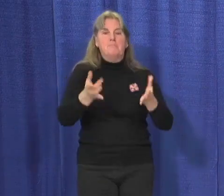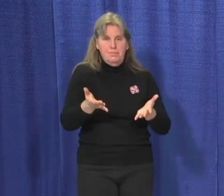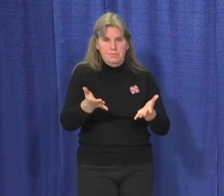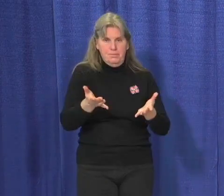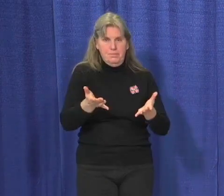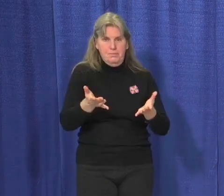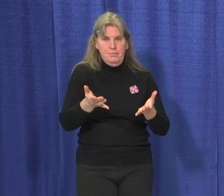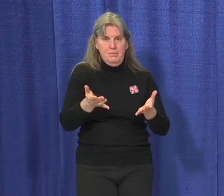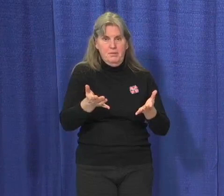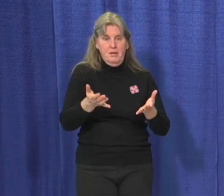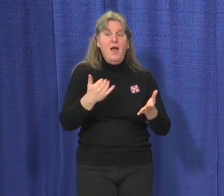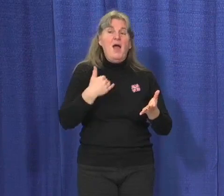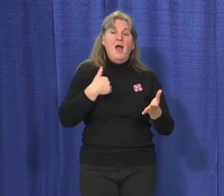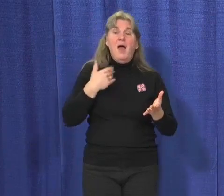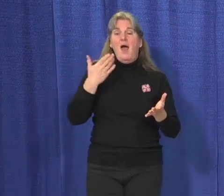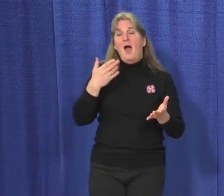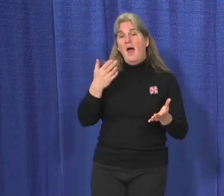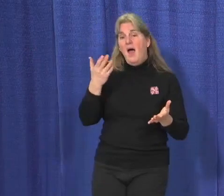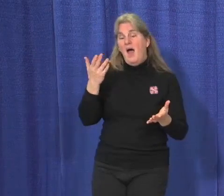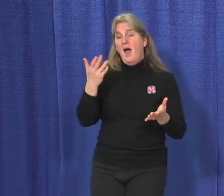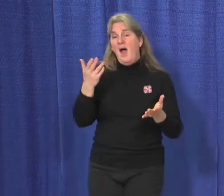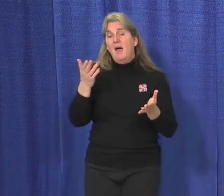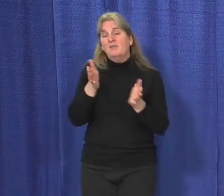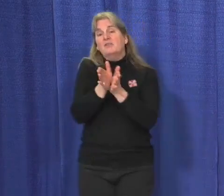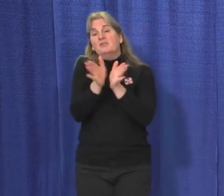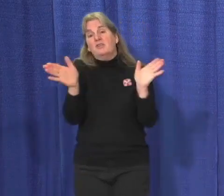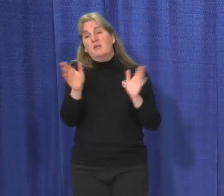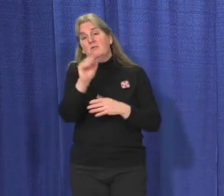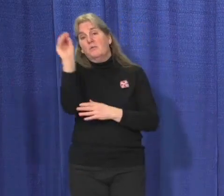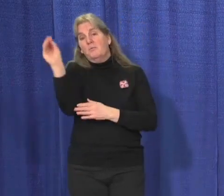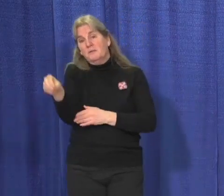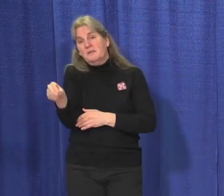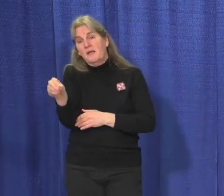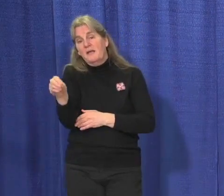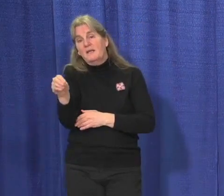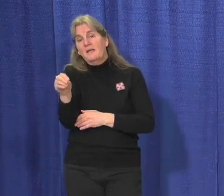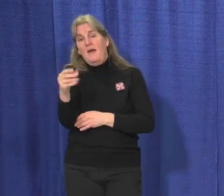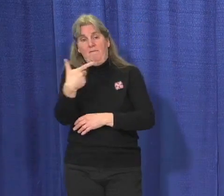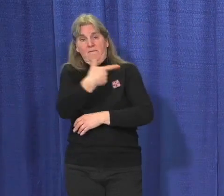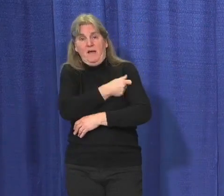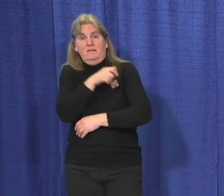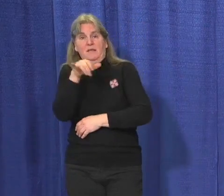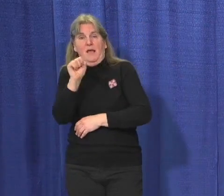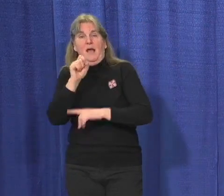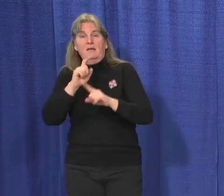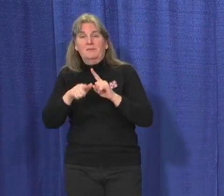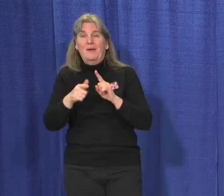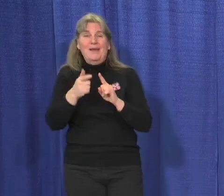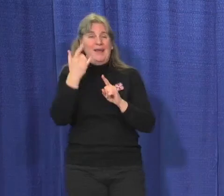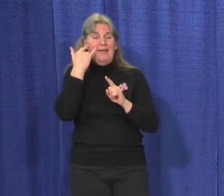Even while we have a high overall rate of vaccination.